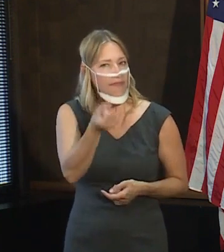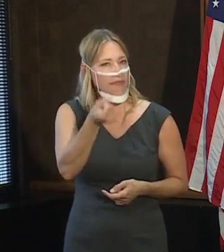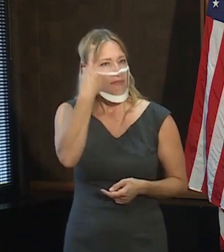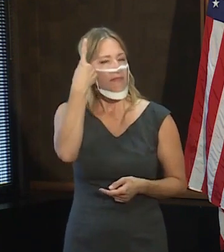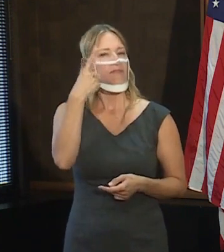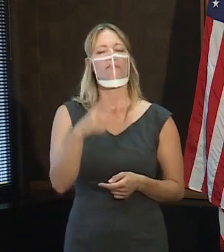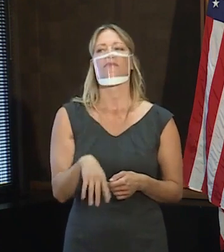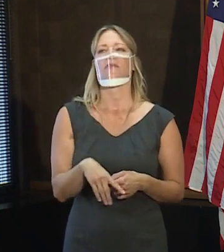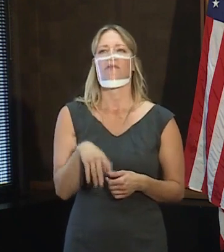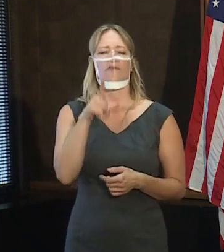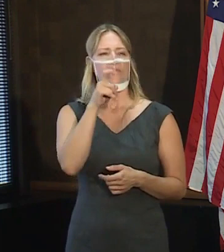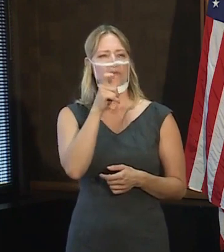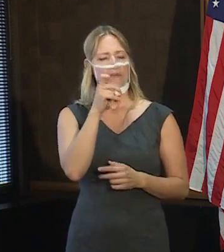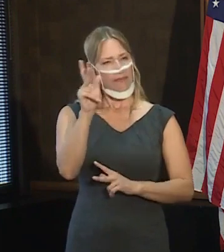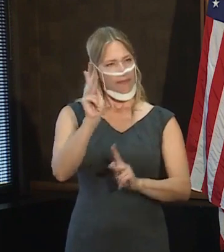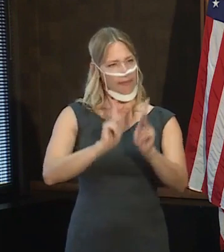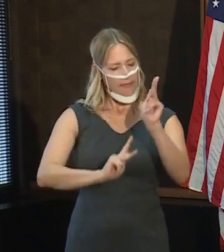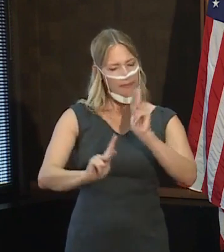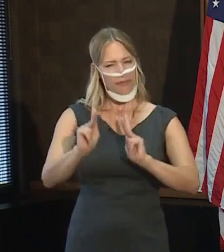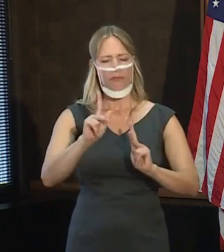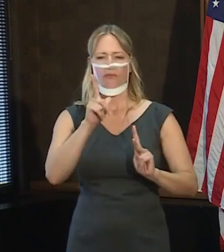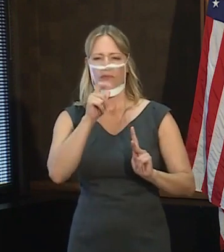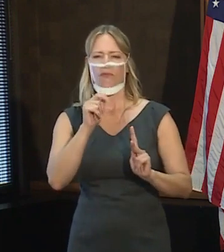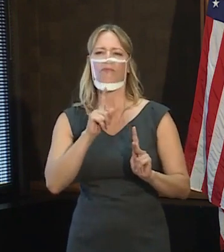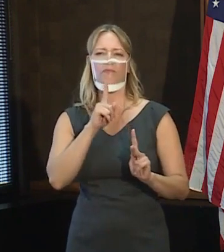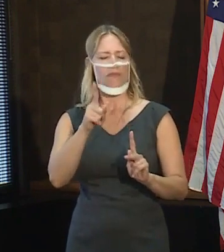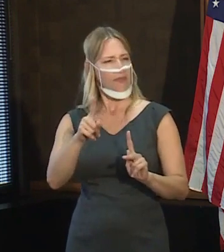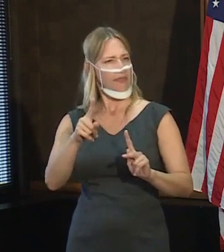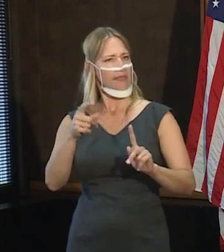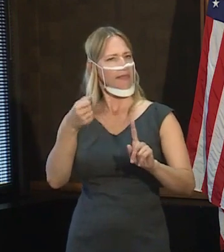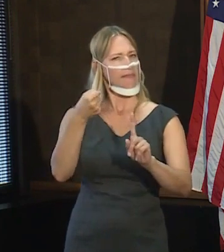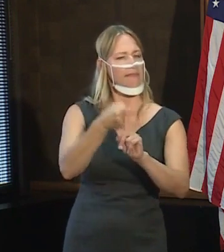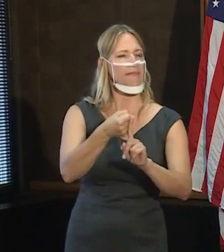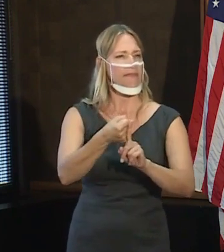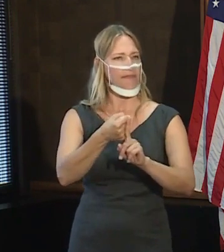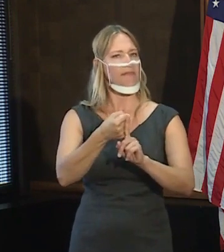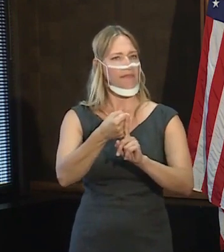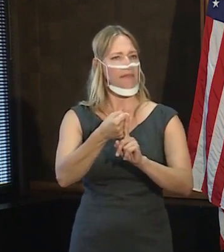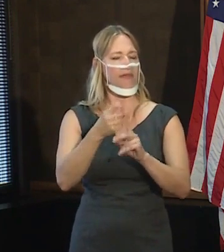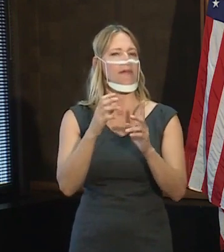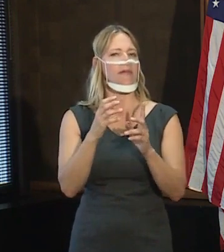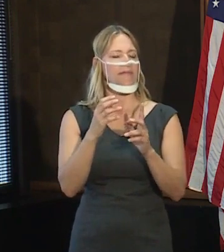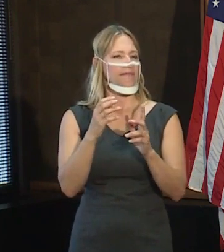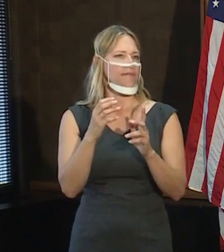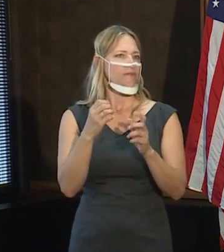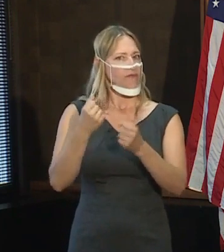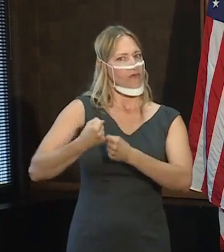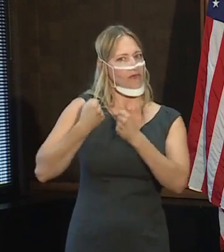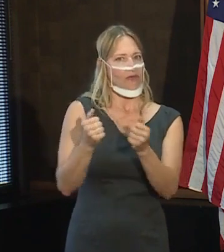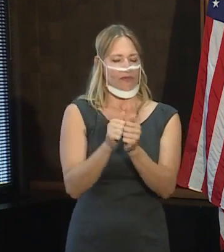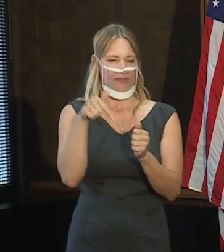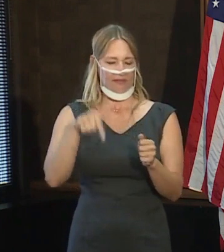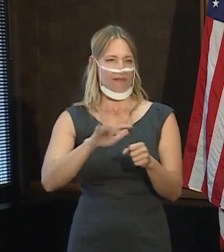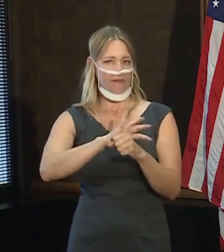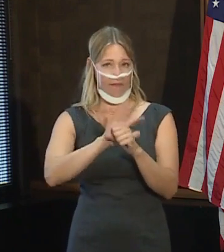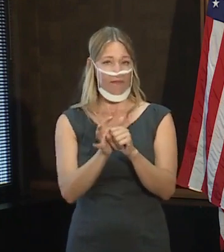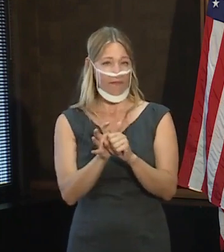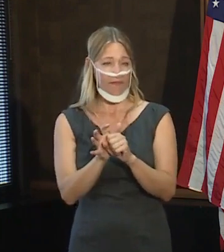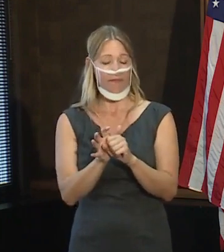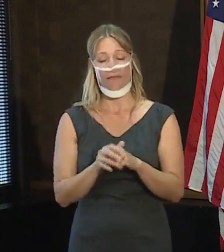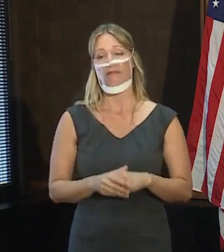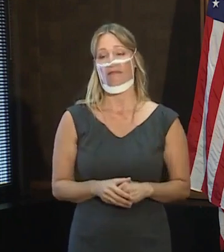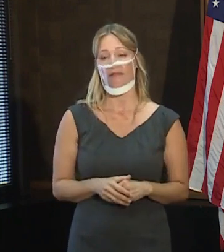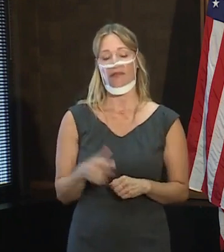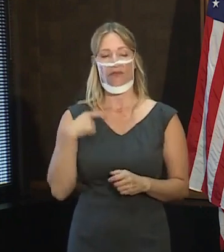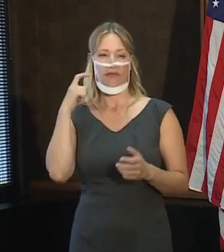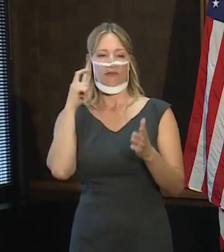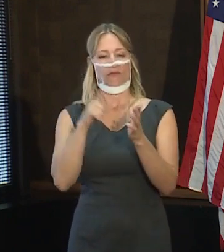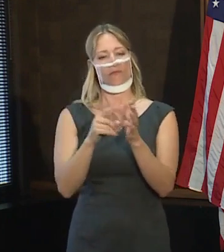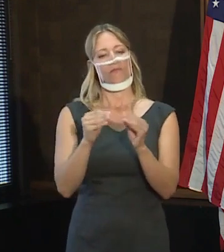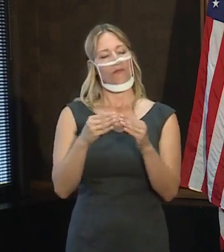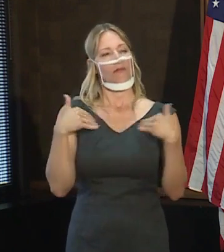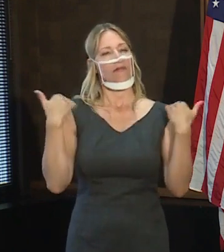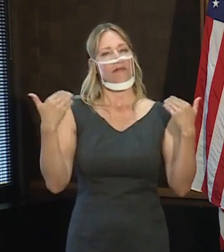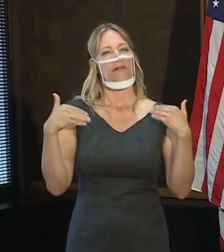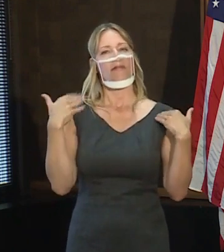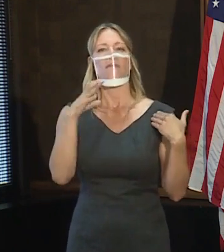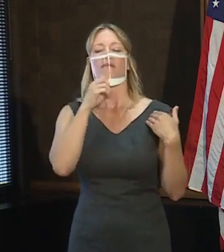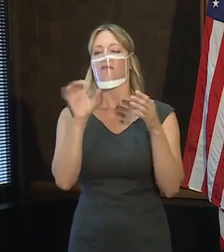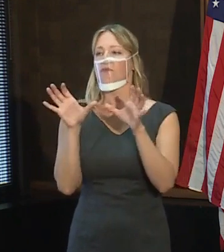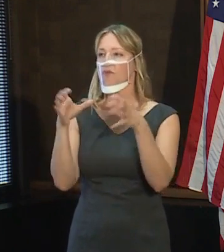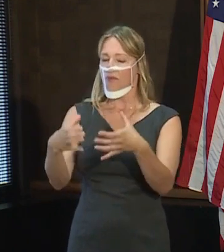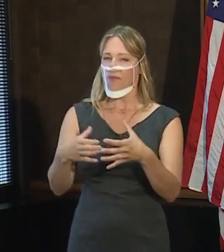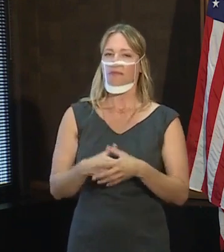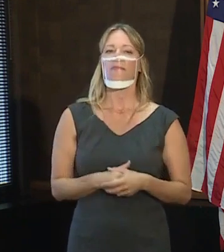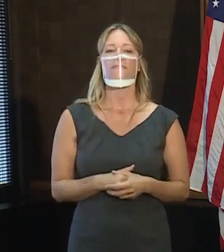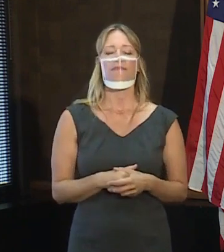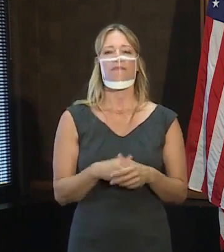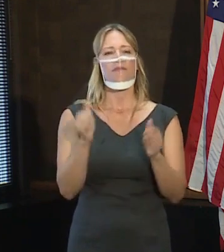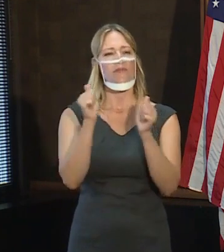TOTAL OF 1038 CASES I’M SHARING THIS WITH YOU JUST TO REALLY SHOW T YOU WHO ARE THE POPULATIONS WHO ARE REALLY AFFECTED BY THIS VIRUS AND WHAT WE ARE SEEING I THINK IS THOSE